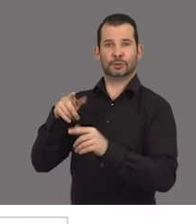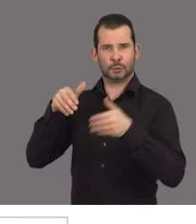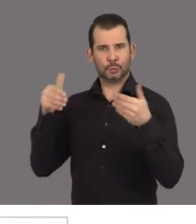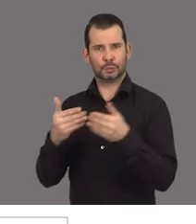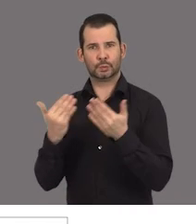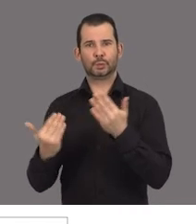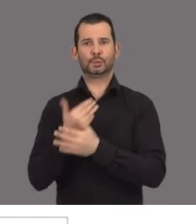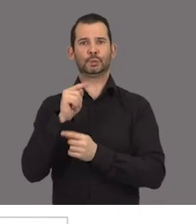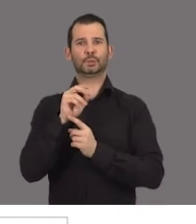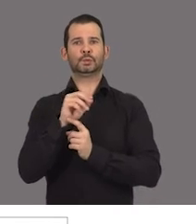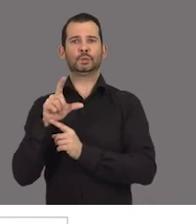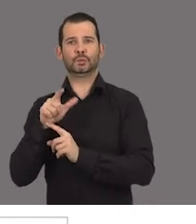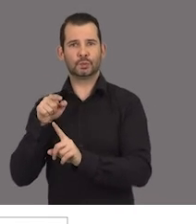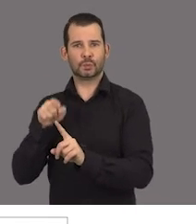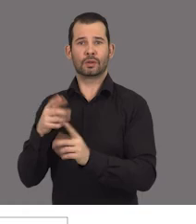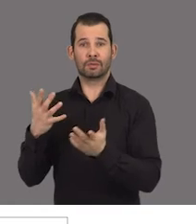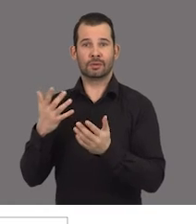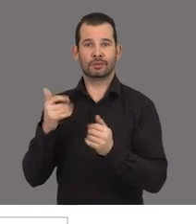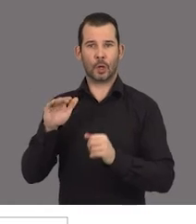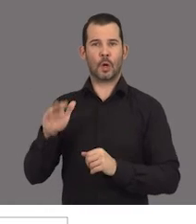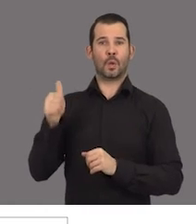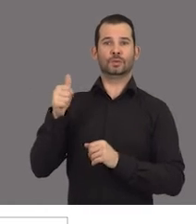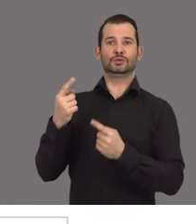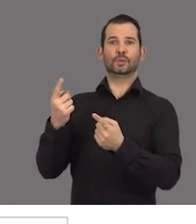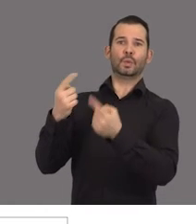tool, the lowest return airfare tables.